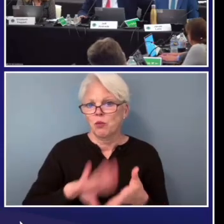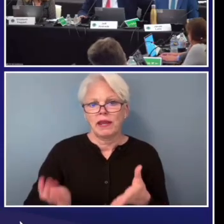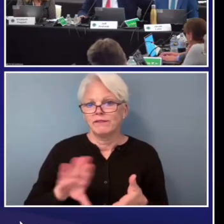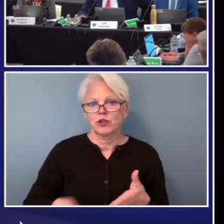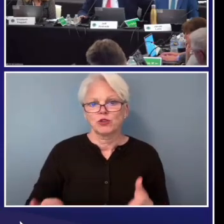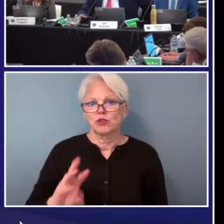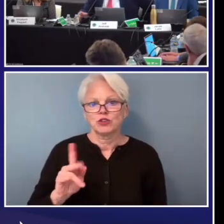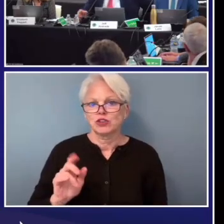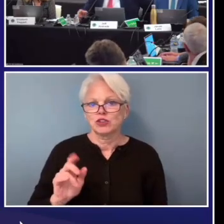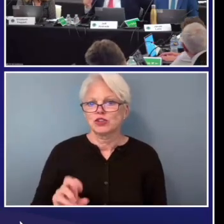Thank you.